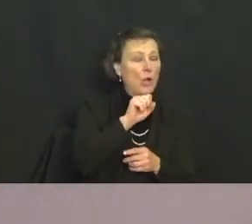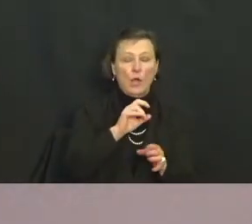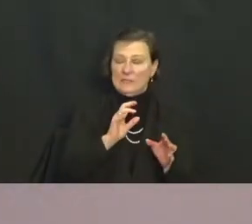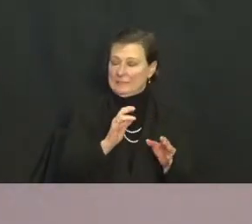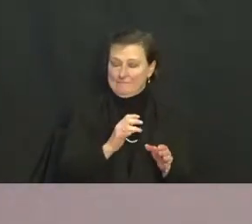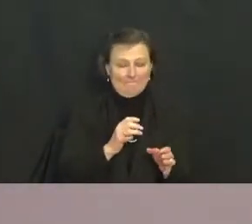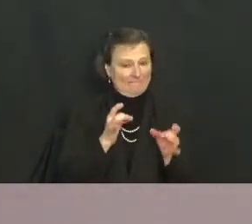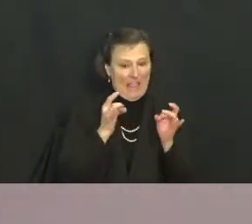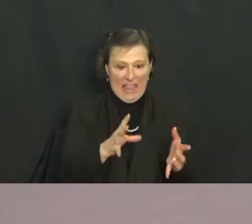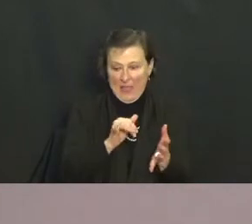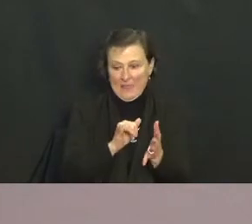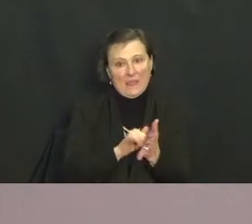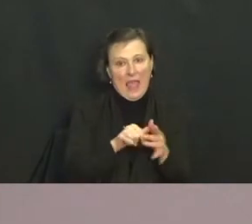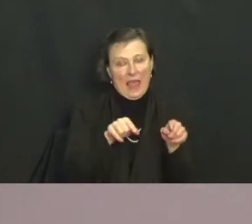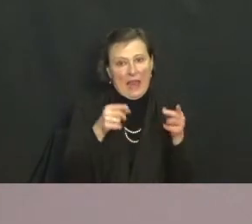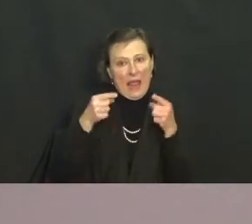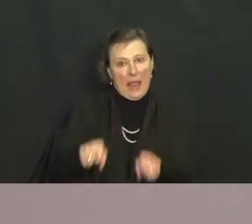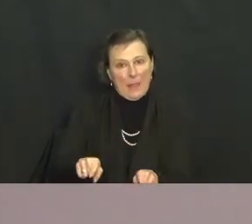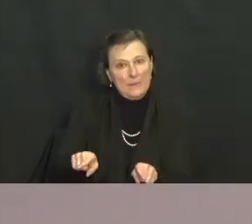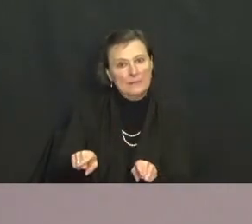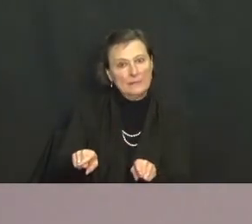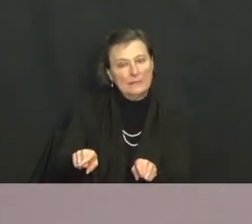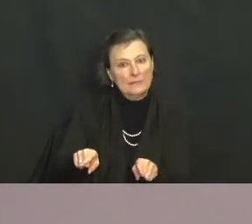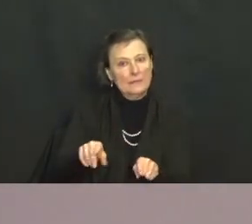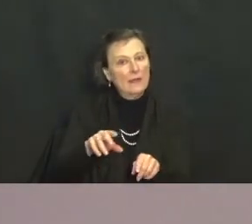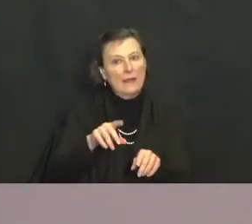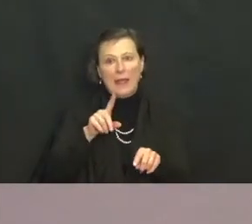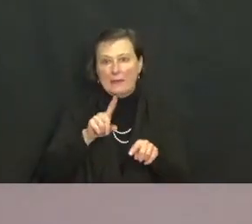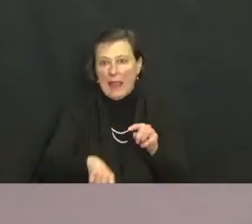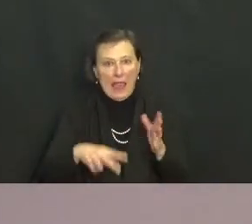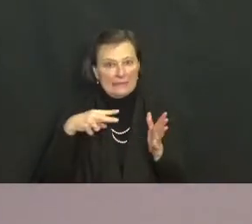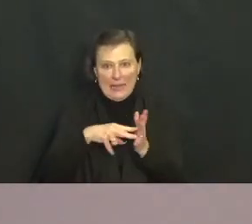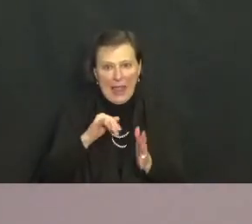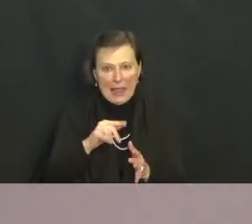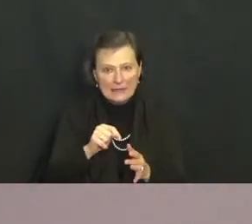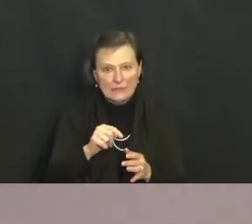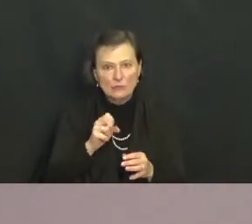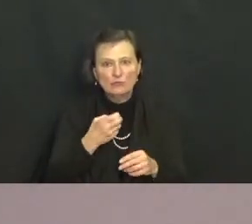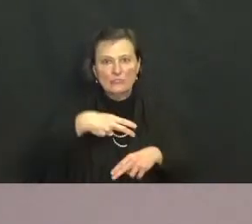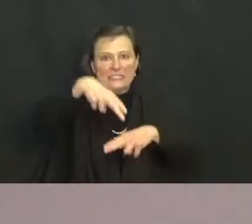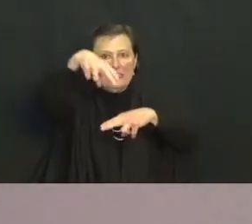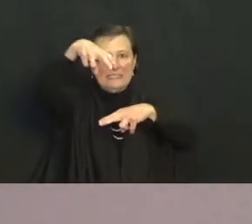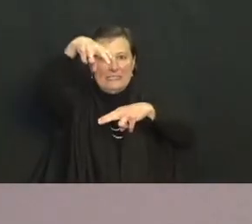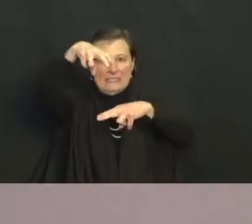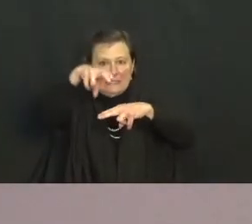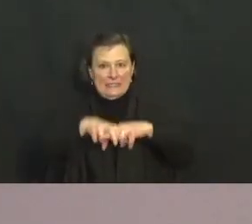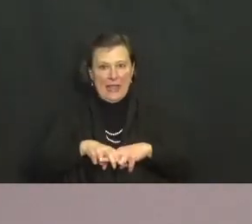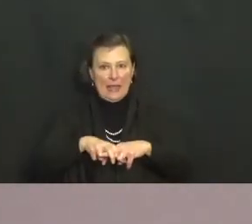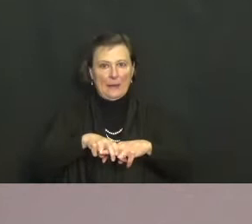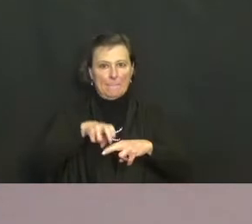And, in not being able to stand it, she sat back down